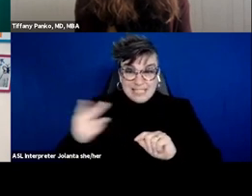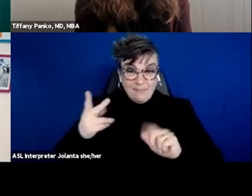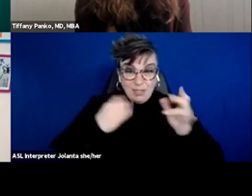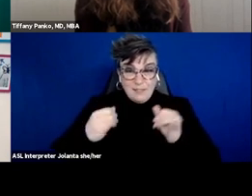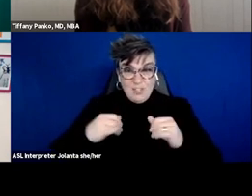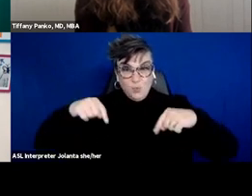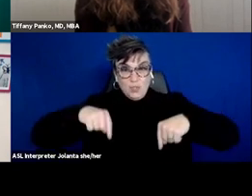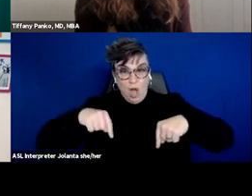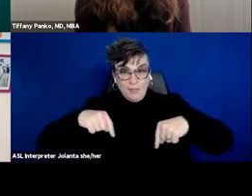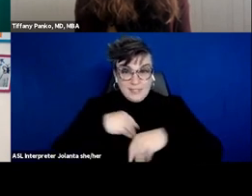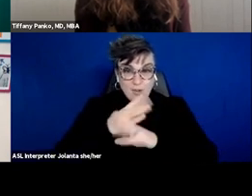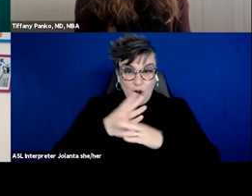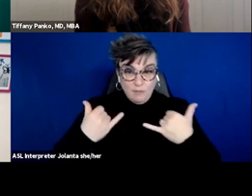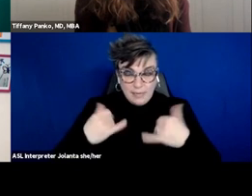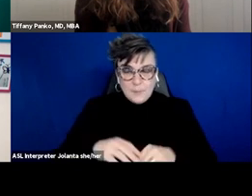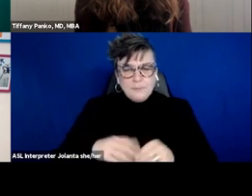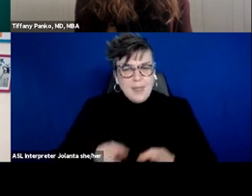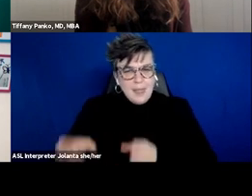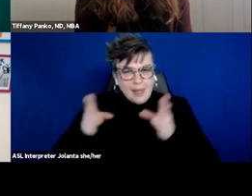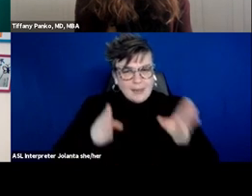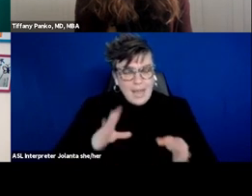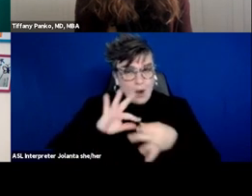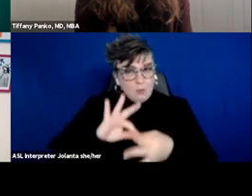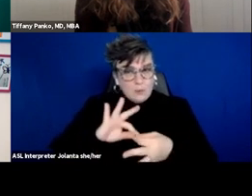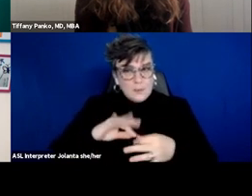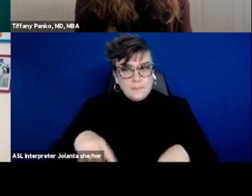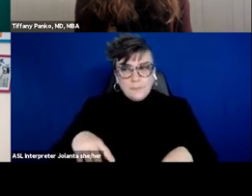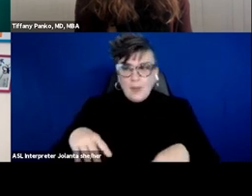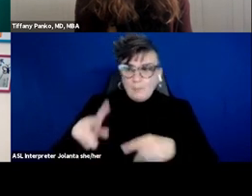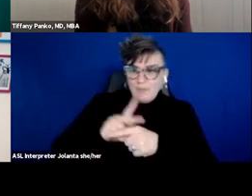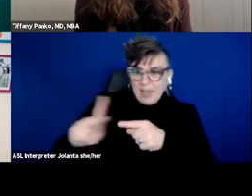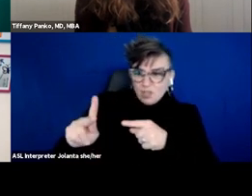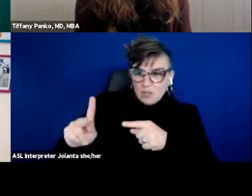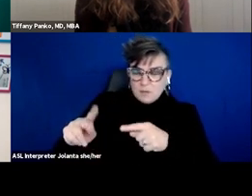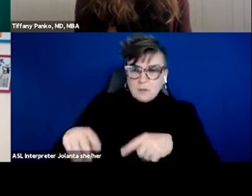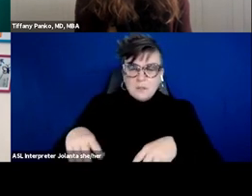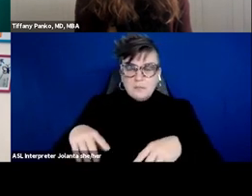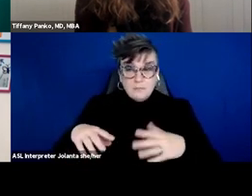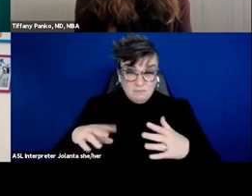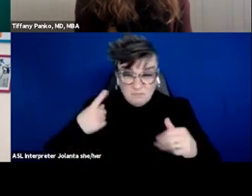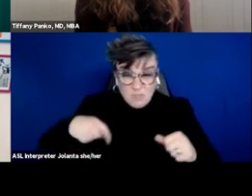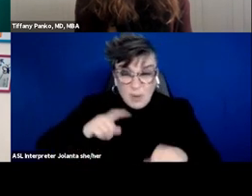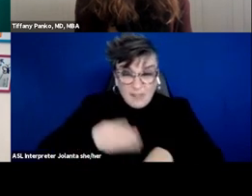call. With regards to health professions, unequivocally we must do better. I feel certain